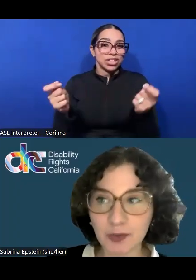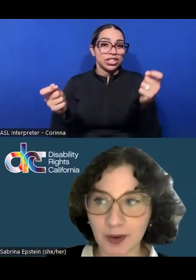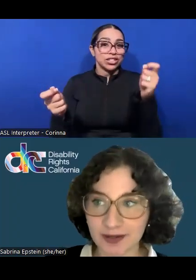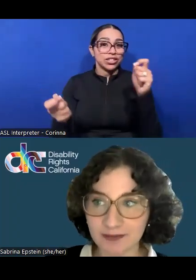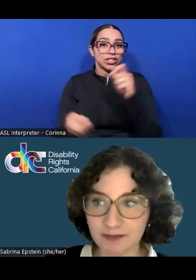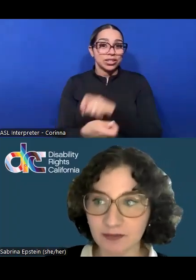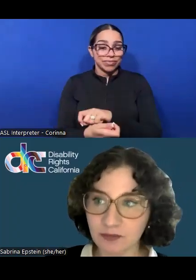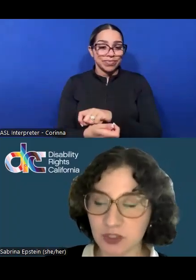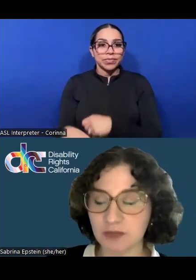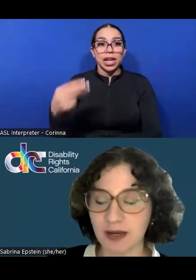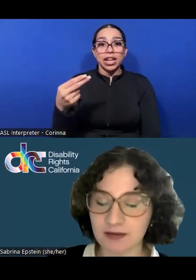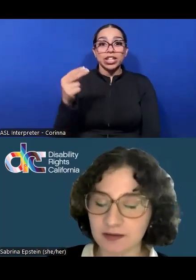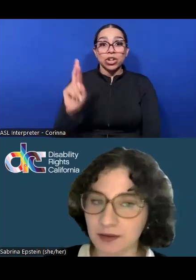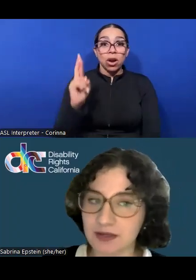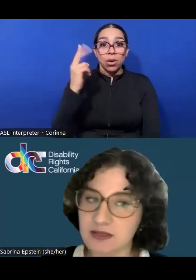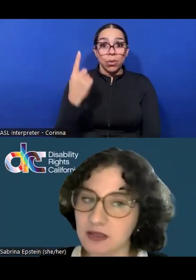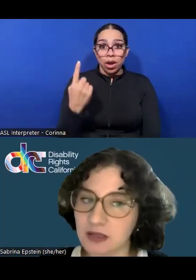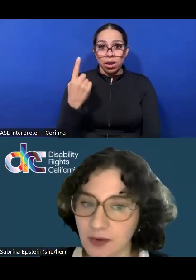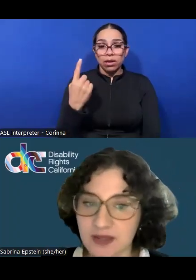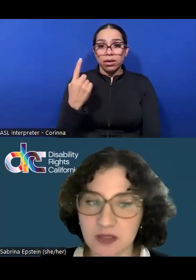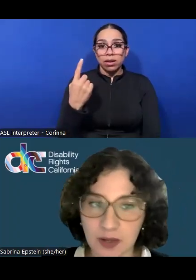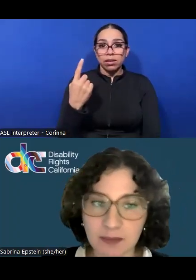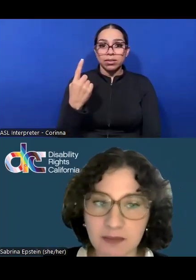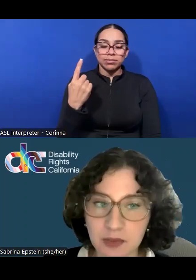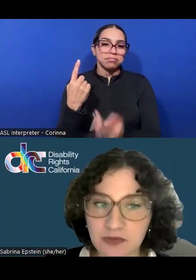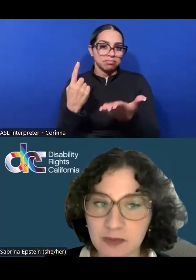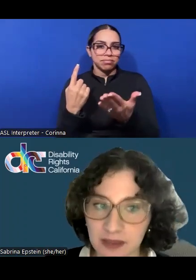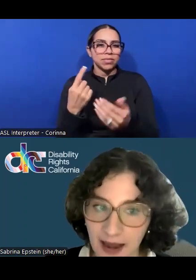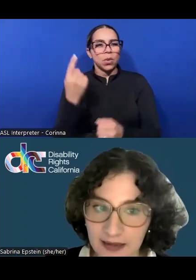one, which you may also known as know as the One Big Beautiful Bill act